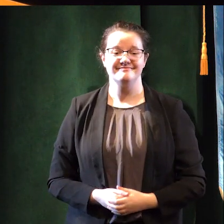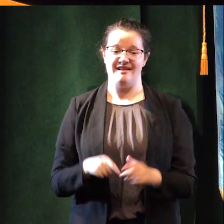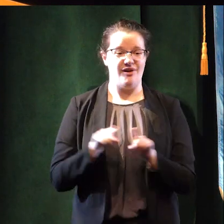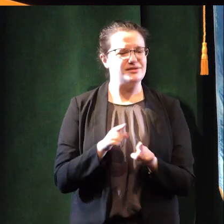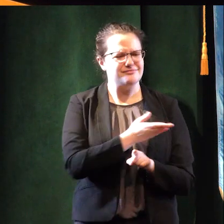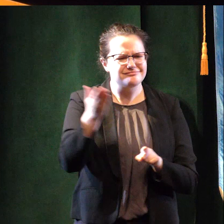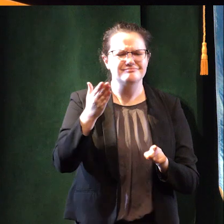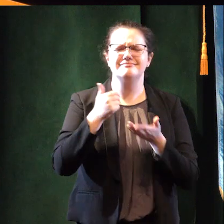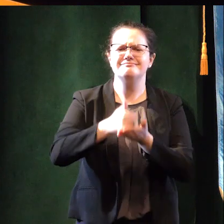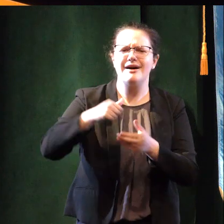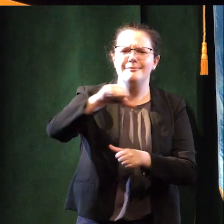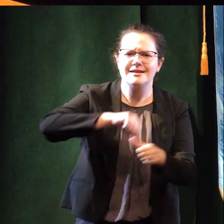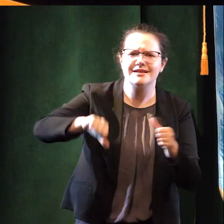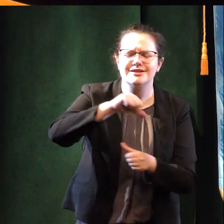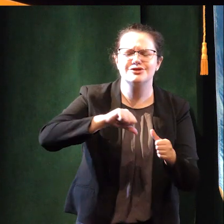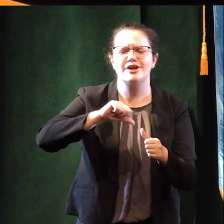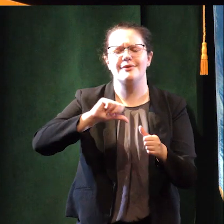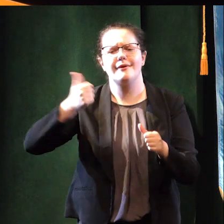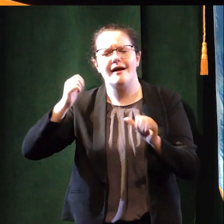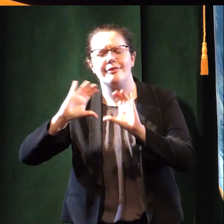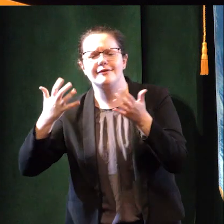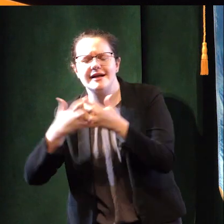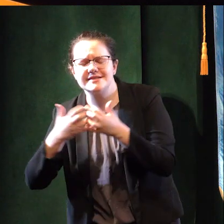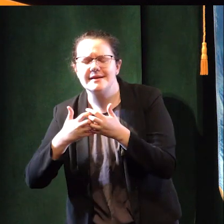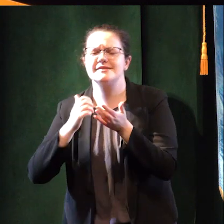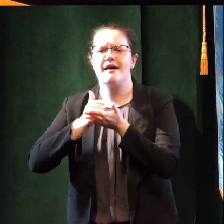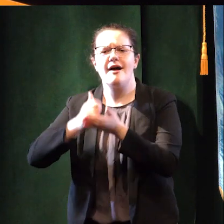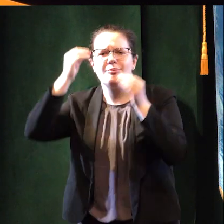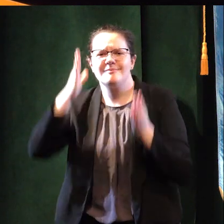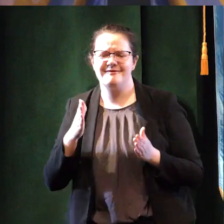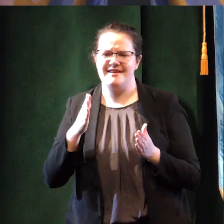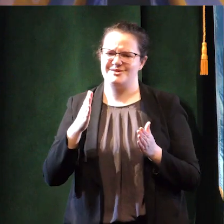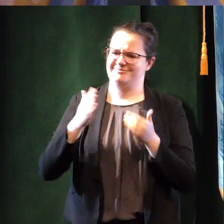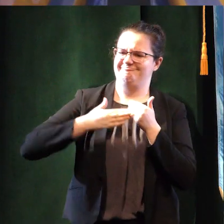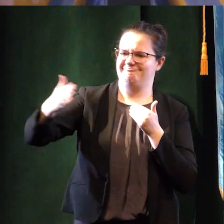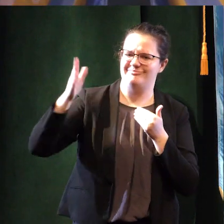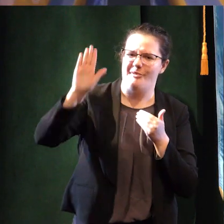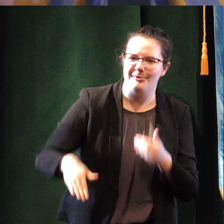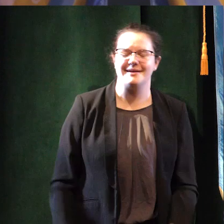fellow classmates and maybe even their professors through thick and thin John F